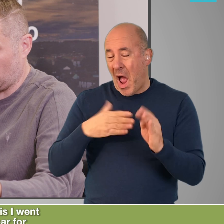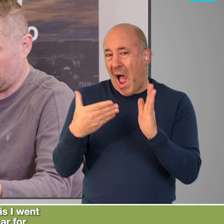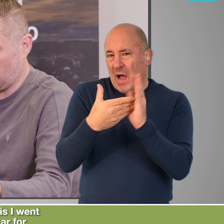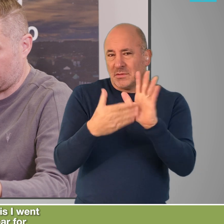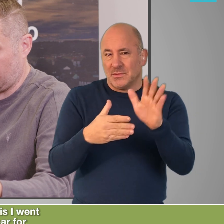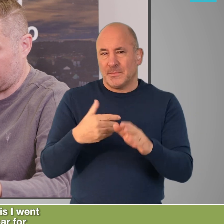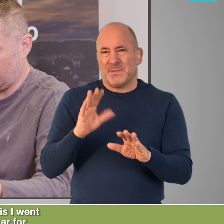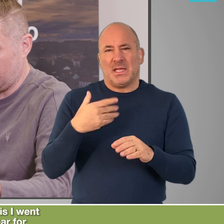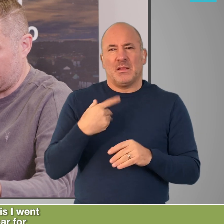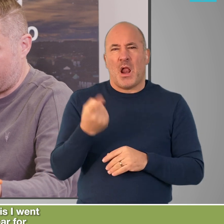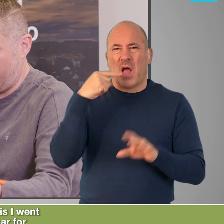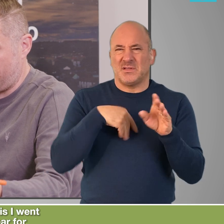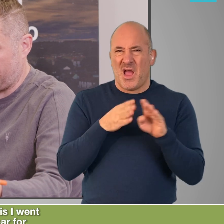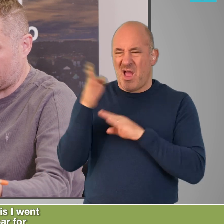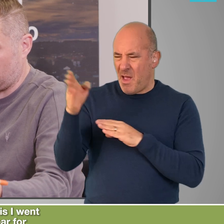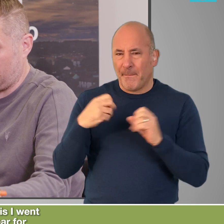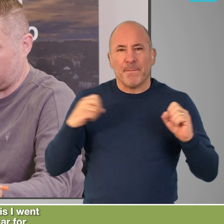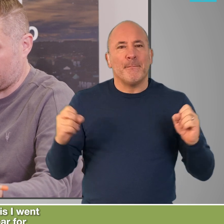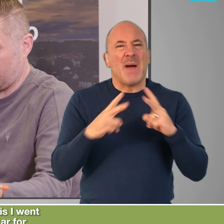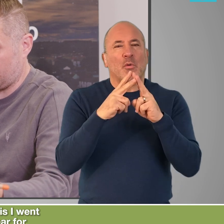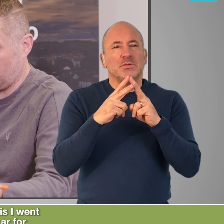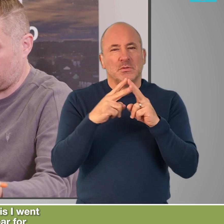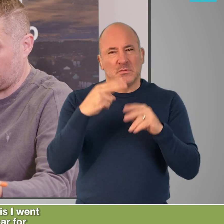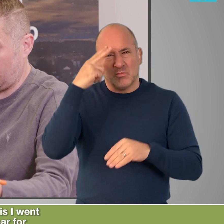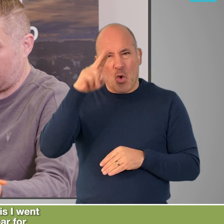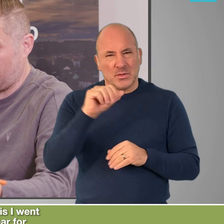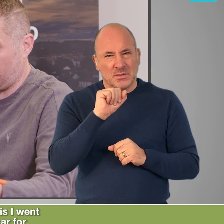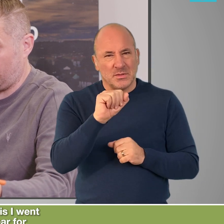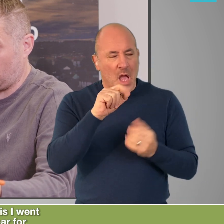what I would say is I went to Paris last year for